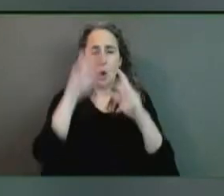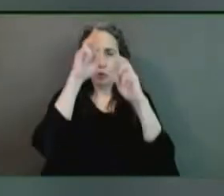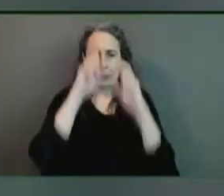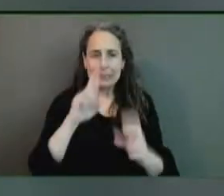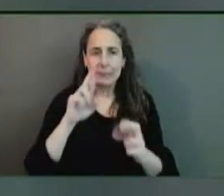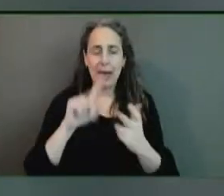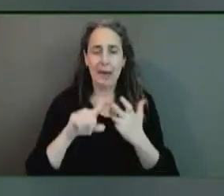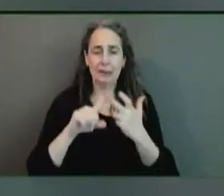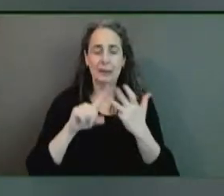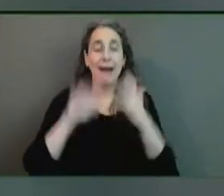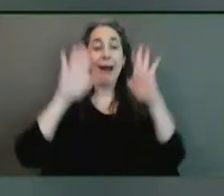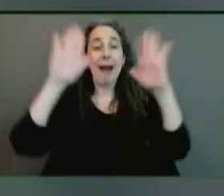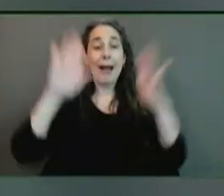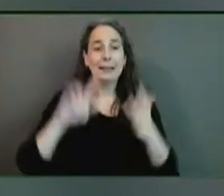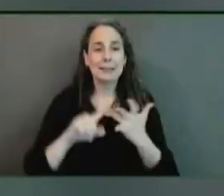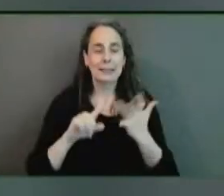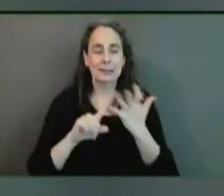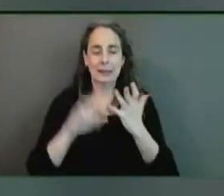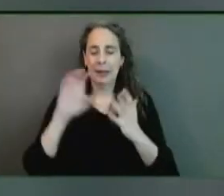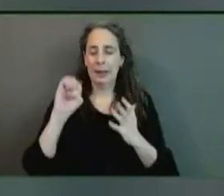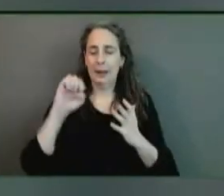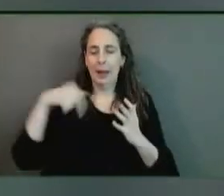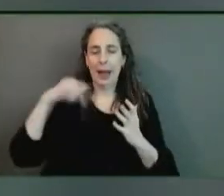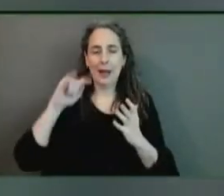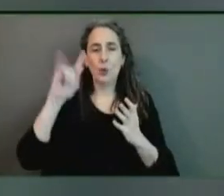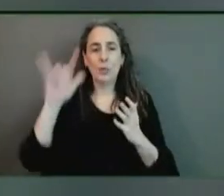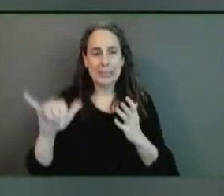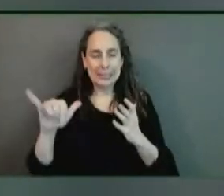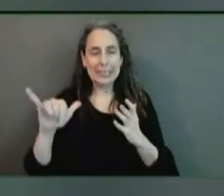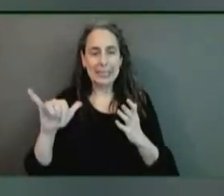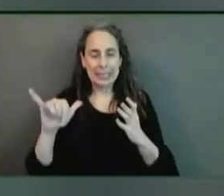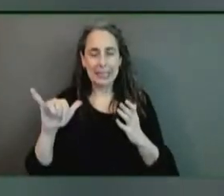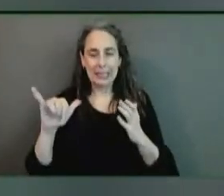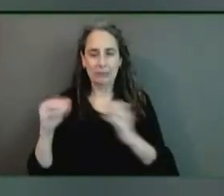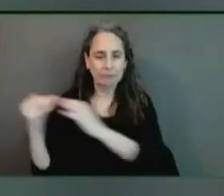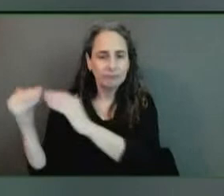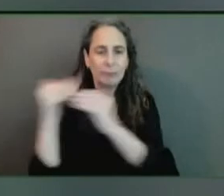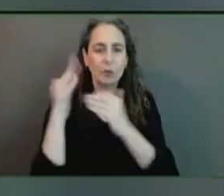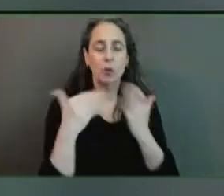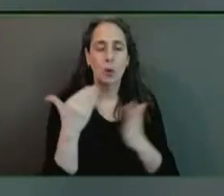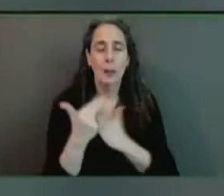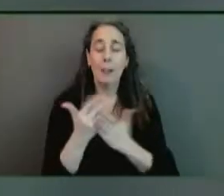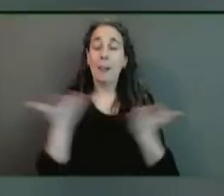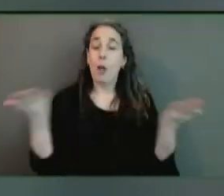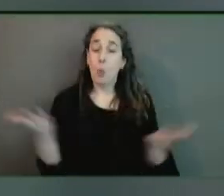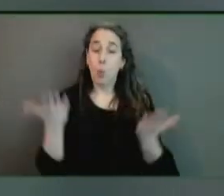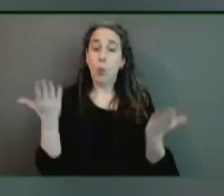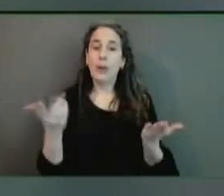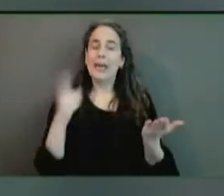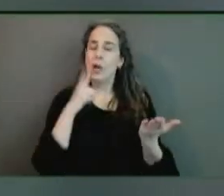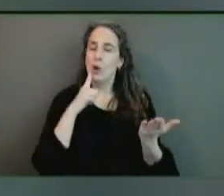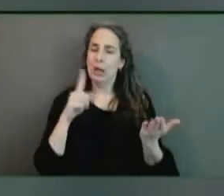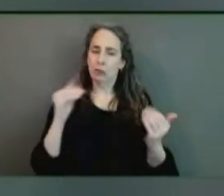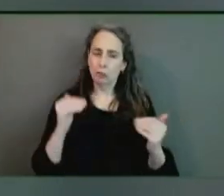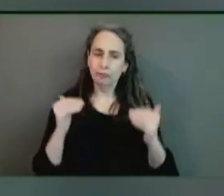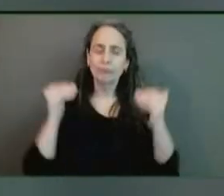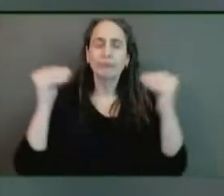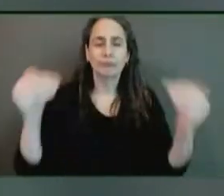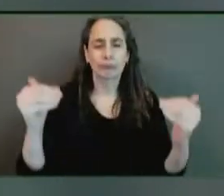relationships. Respect excellence and equity. We are